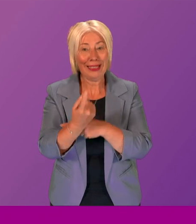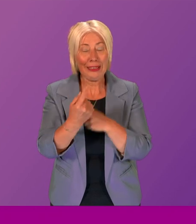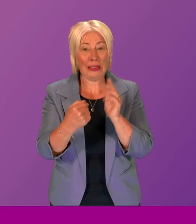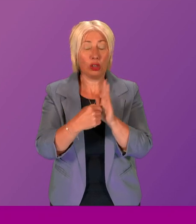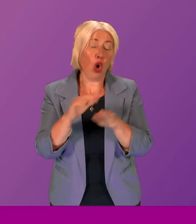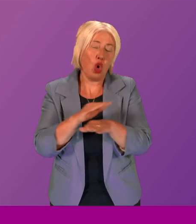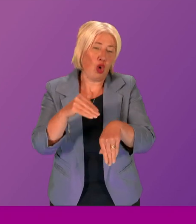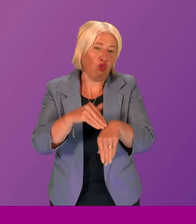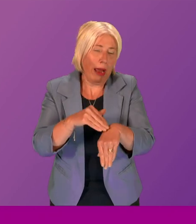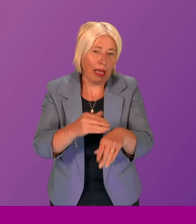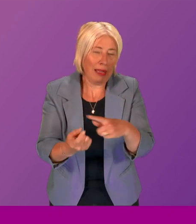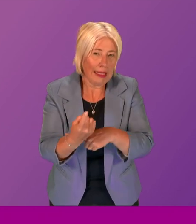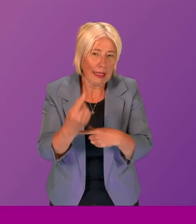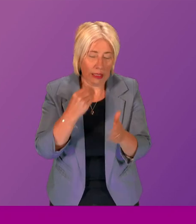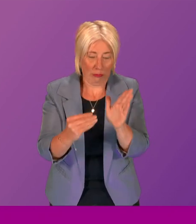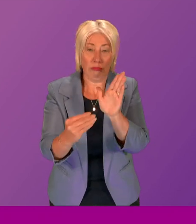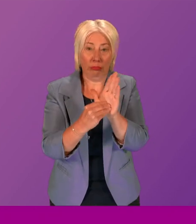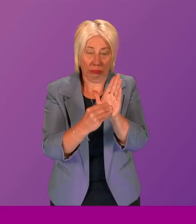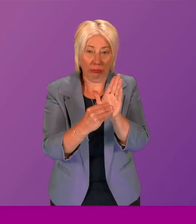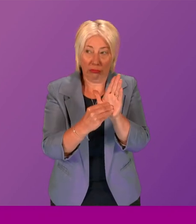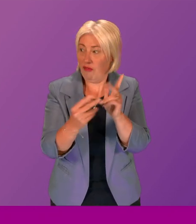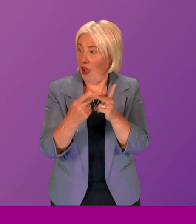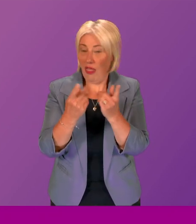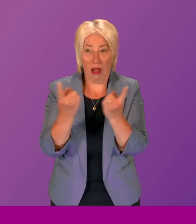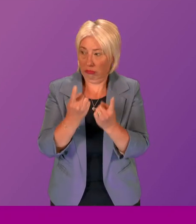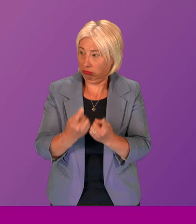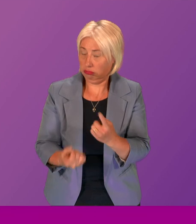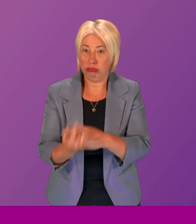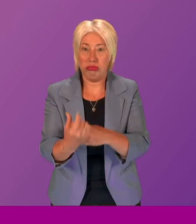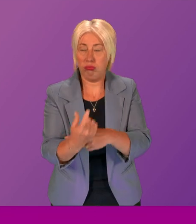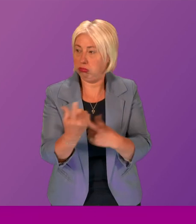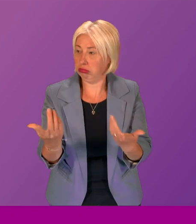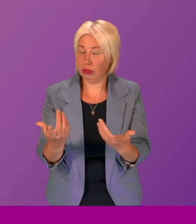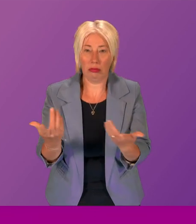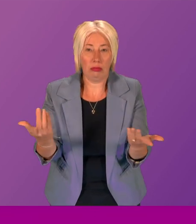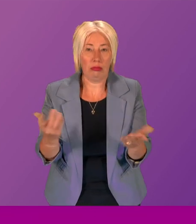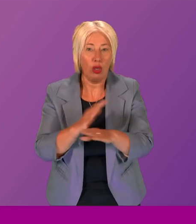incidents is done for other incidents that do not meet a criminal threshold,